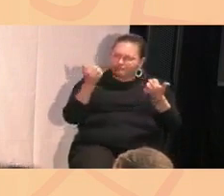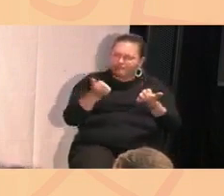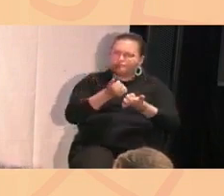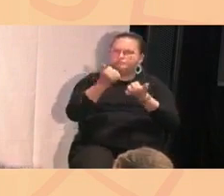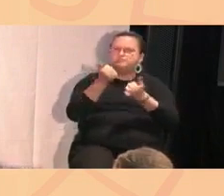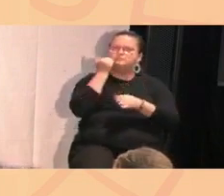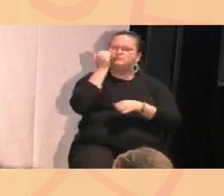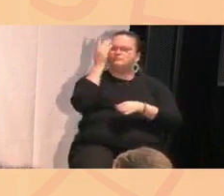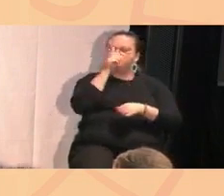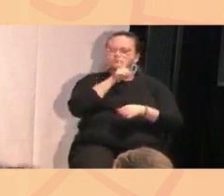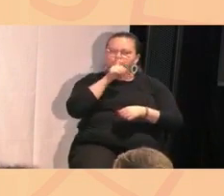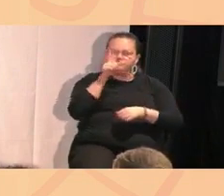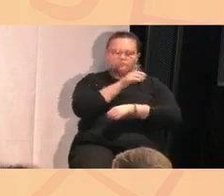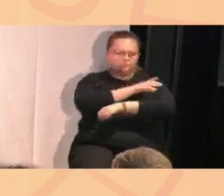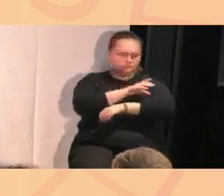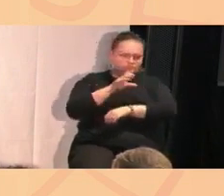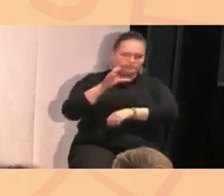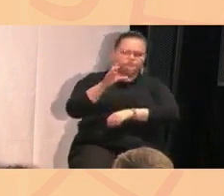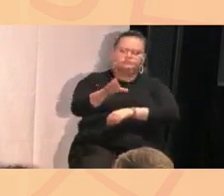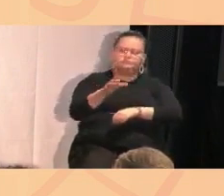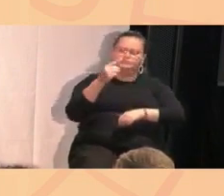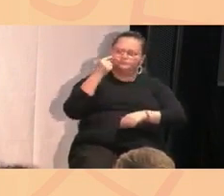To say, well, look, alright, this is what's happened.